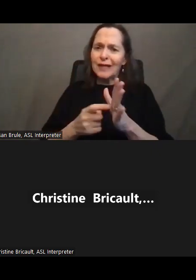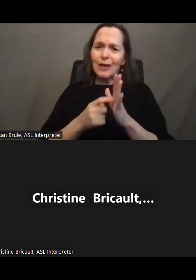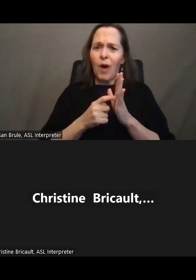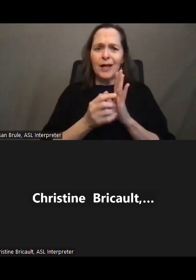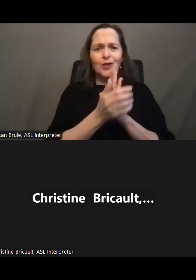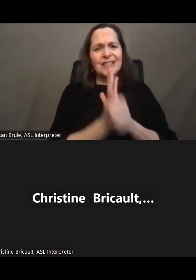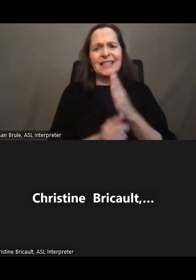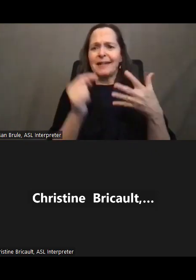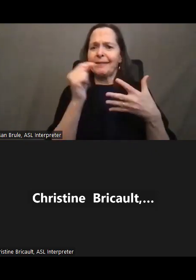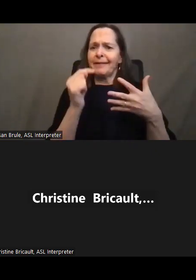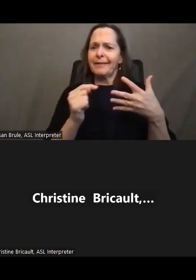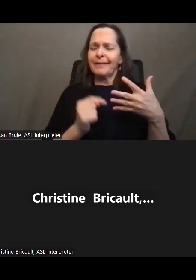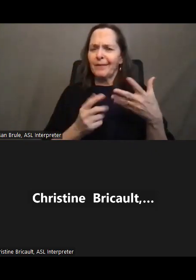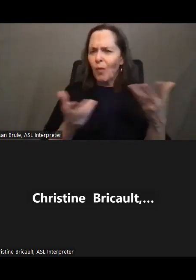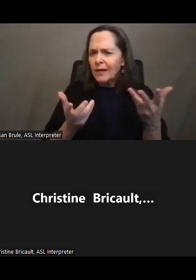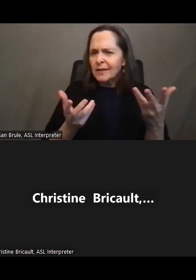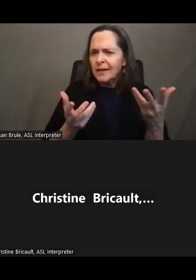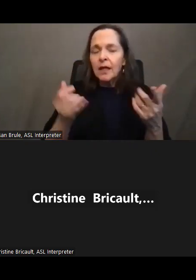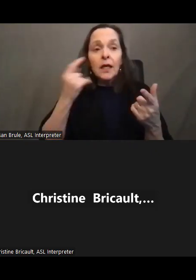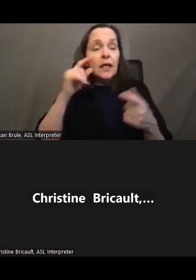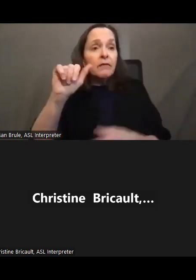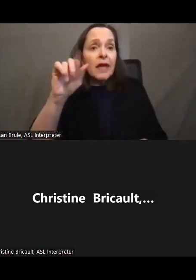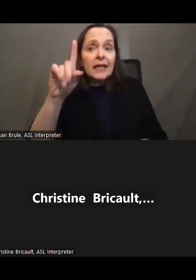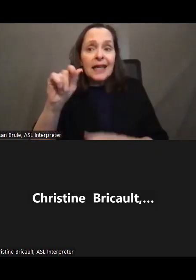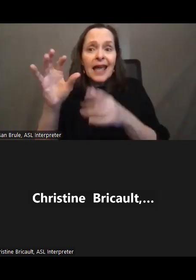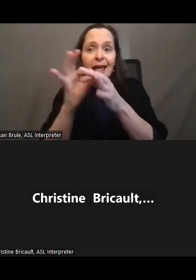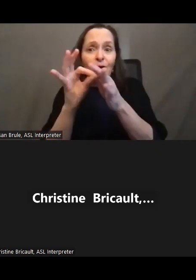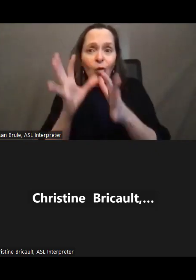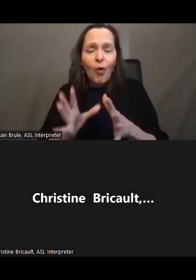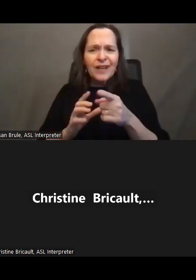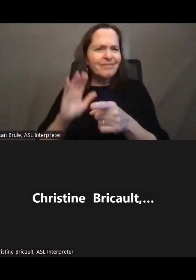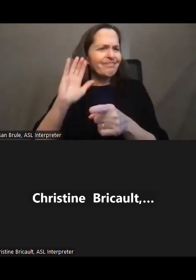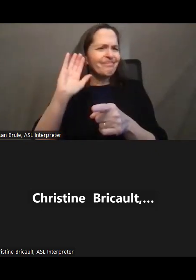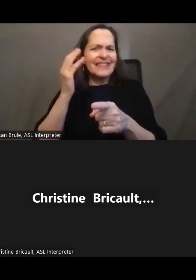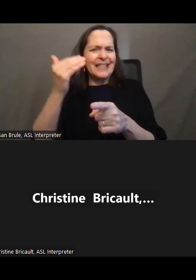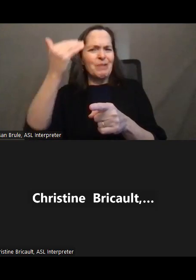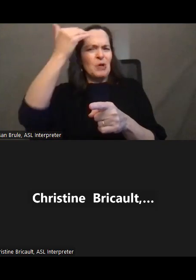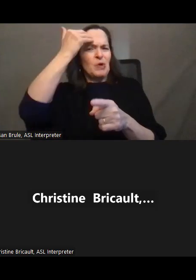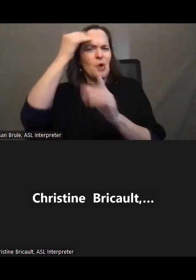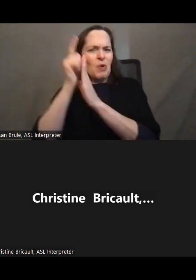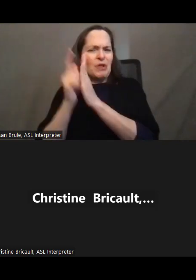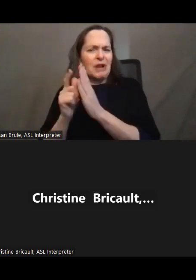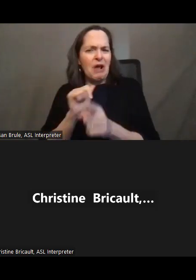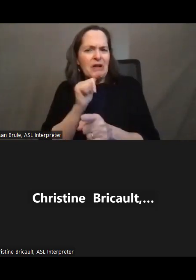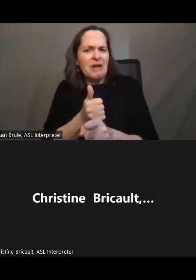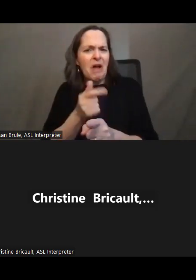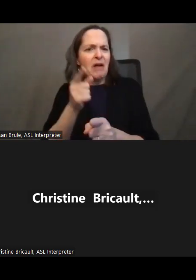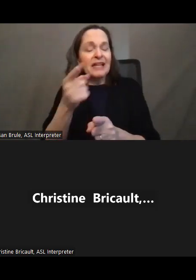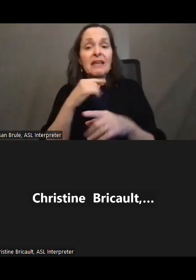rectifying that? JULIA O'LEARY: Really good question.